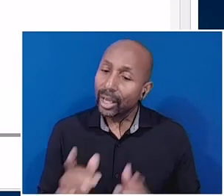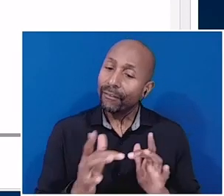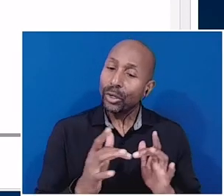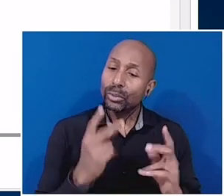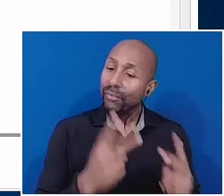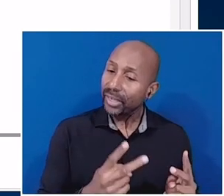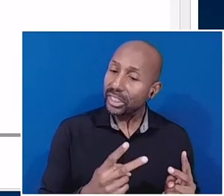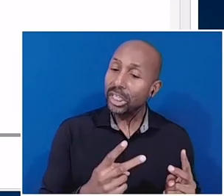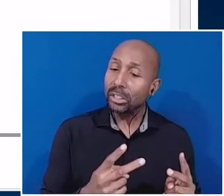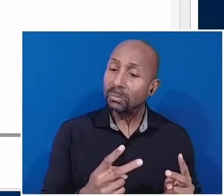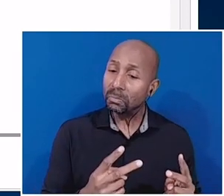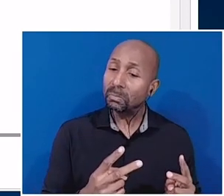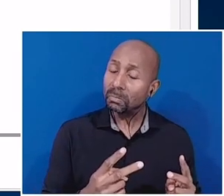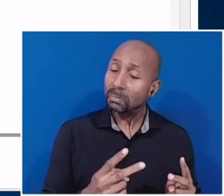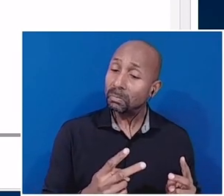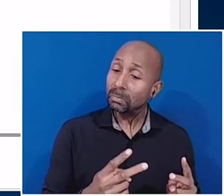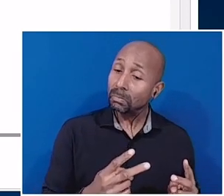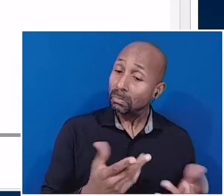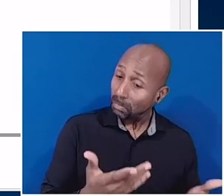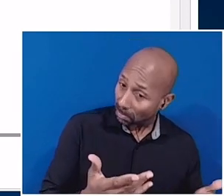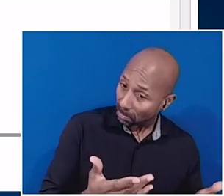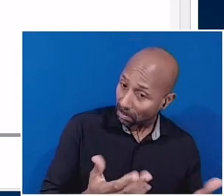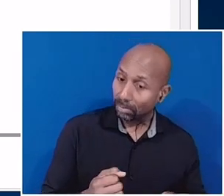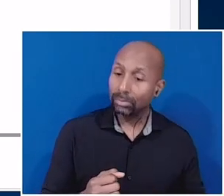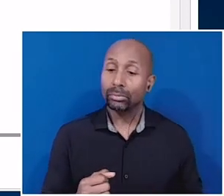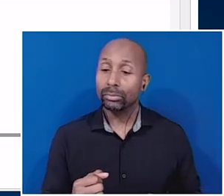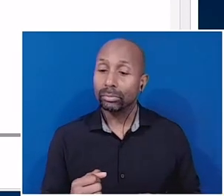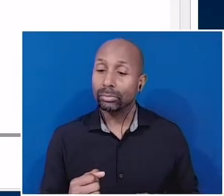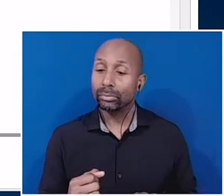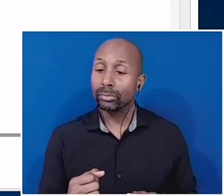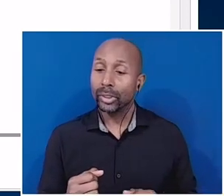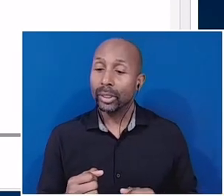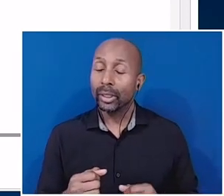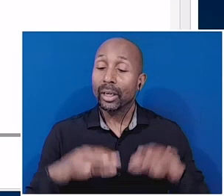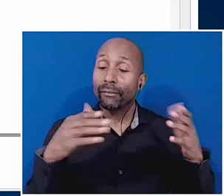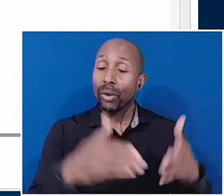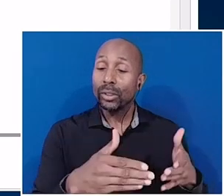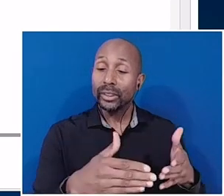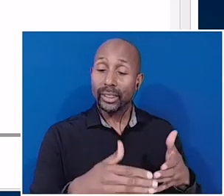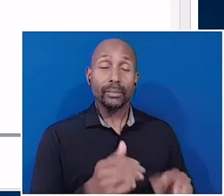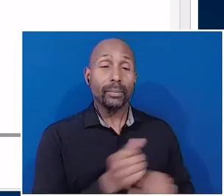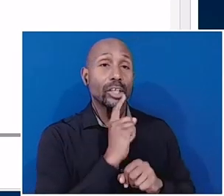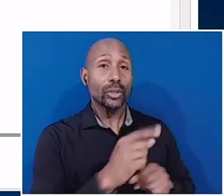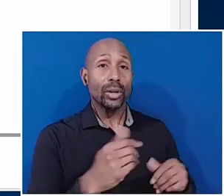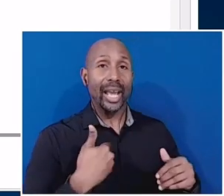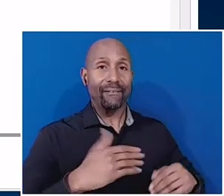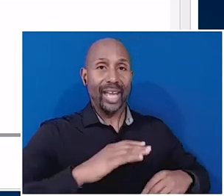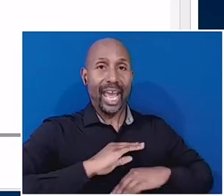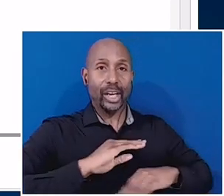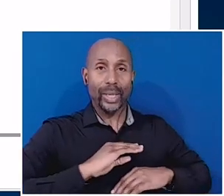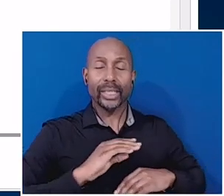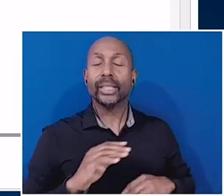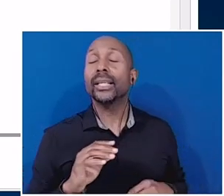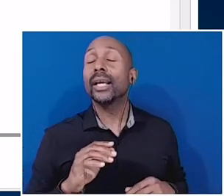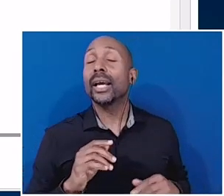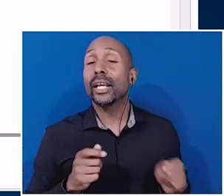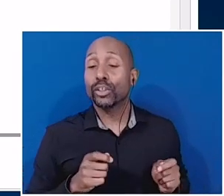The focus of these reviews are on academic control, adequate faculty facilities, resources, financial stability and long-range planning.